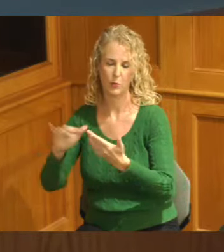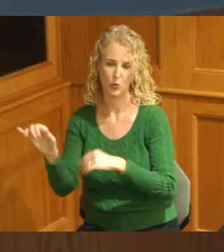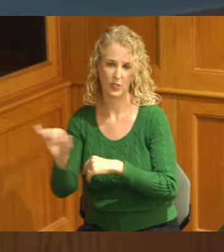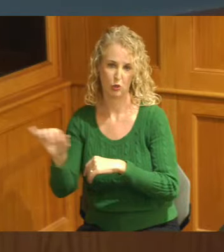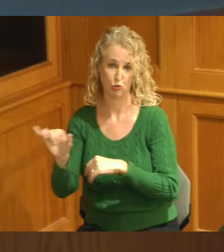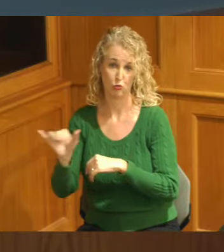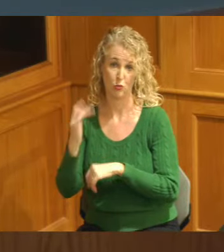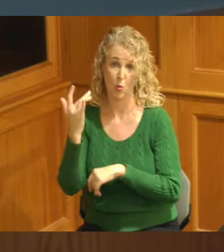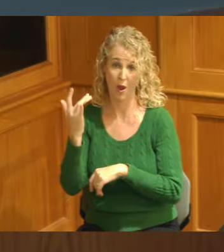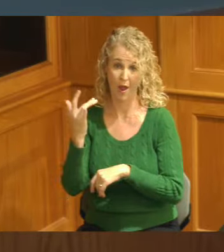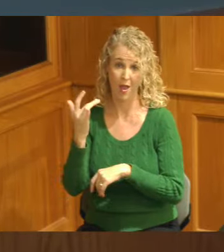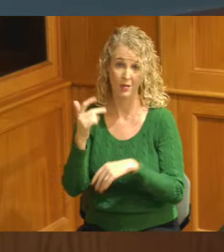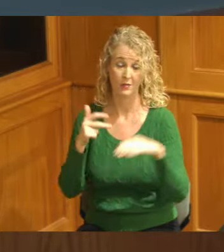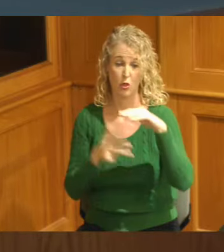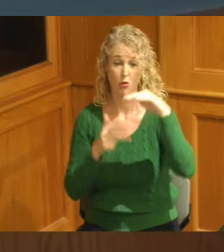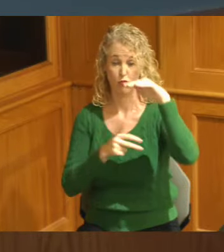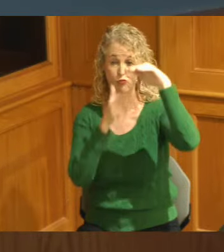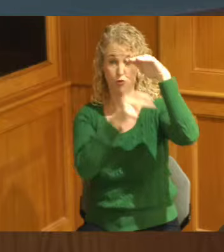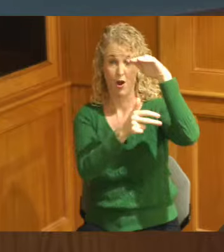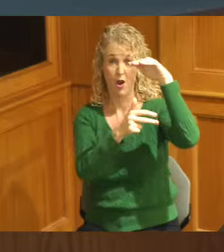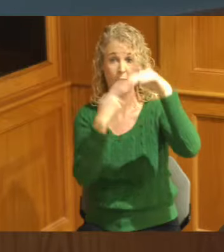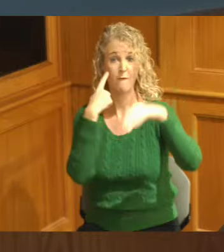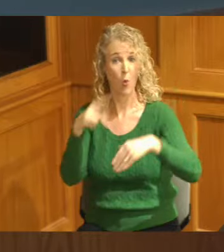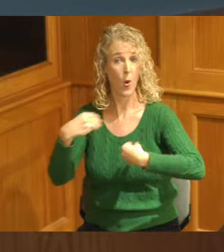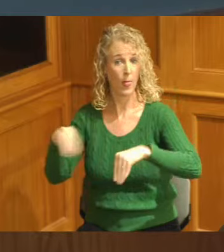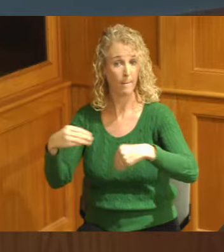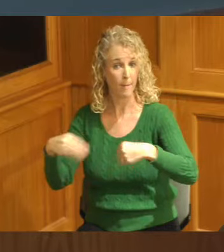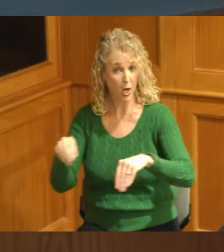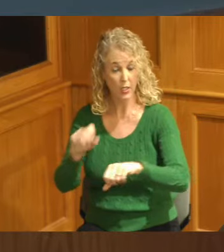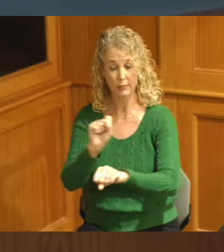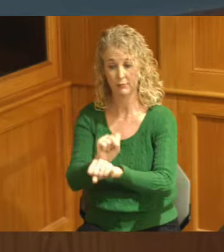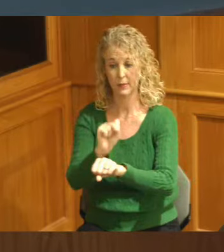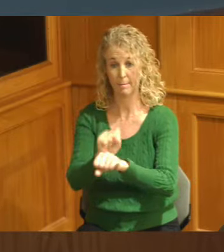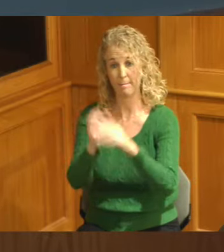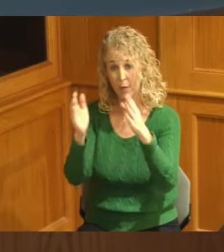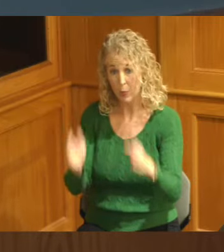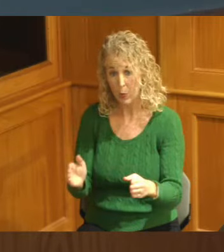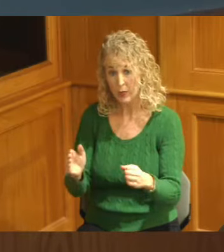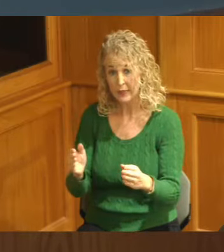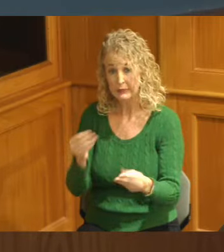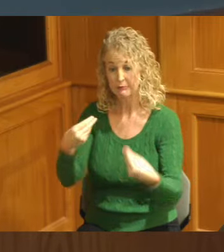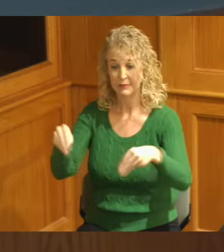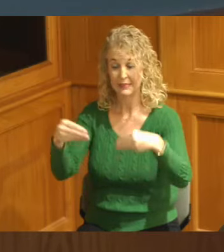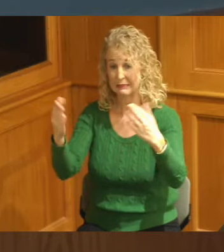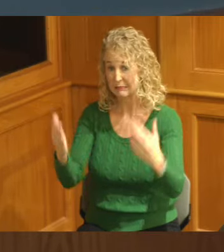for the Finley Market operations and the employees that work there and the vendors and the customers,